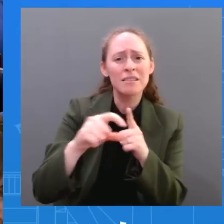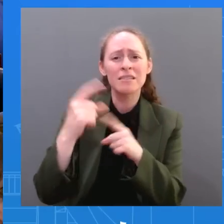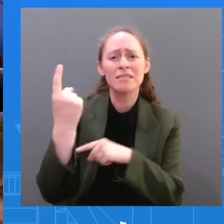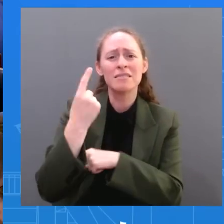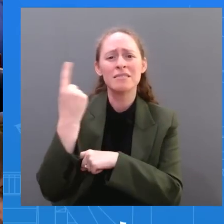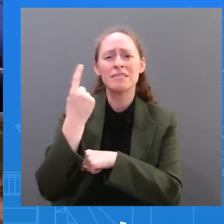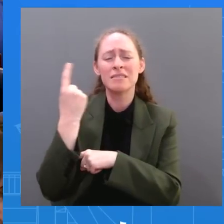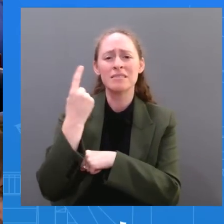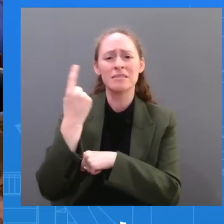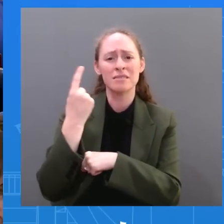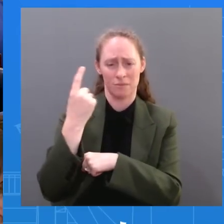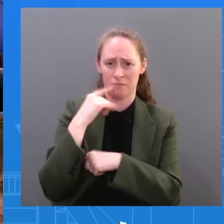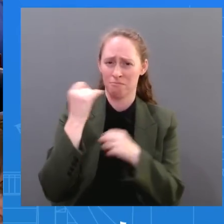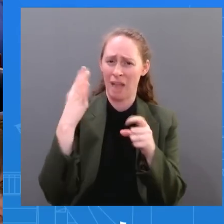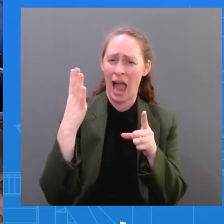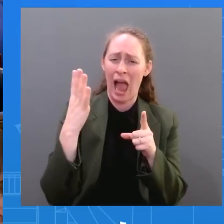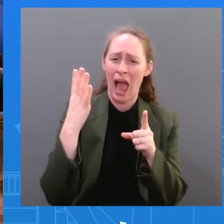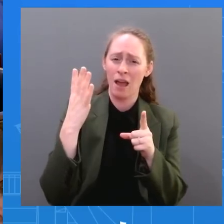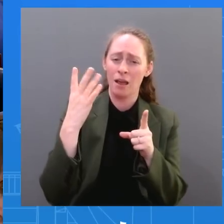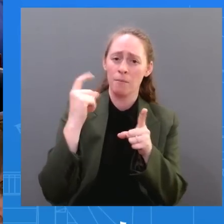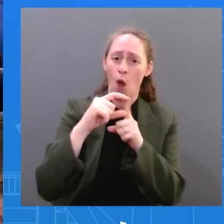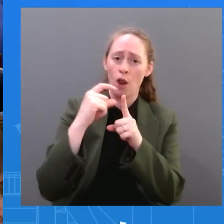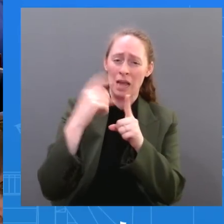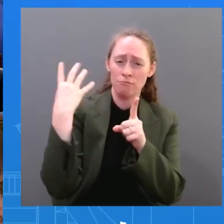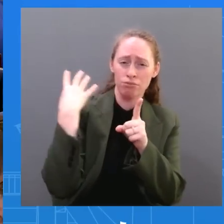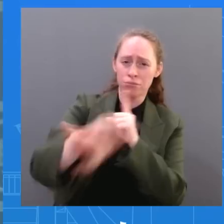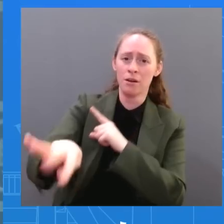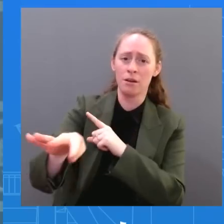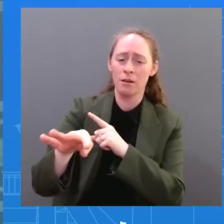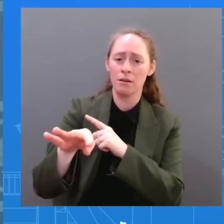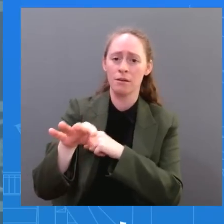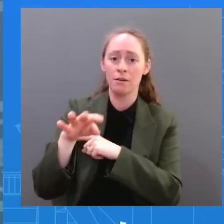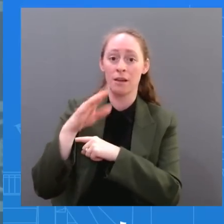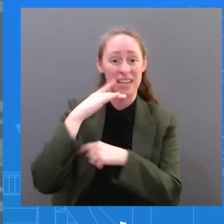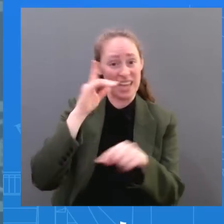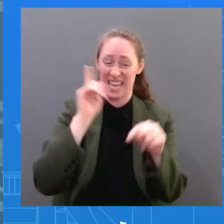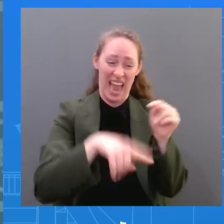on guns, what about ammunition? Any talks? Ms. Jean-Pierre: So we believe that the best way